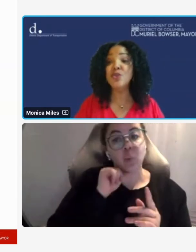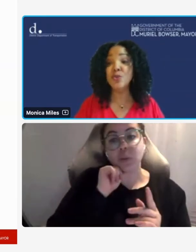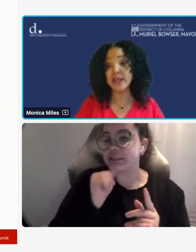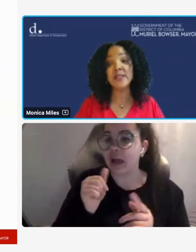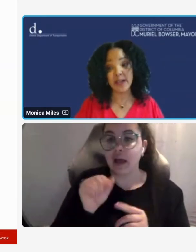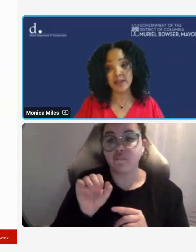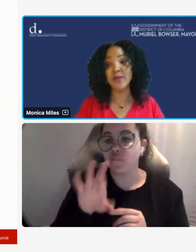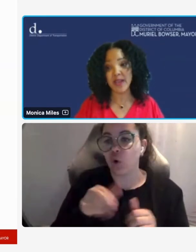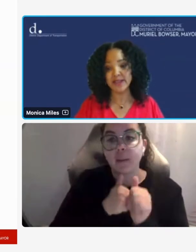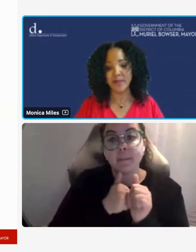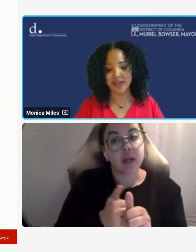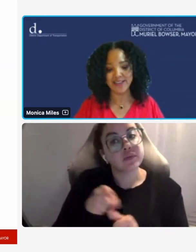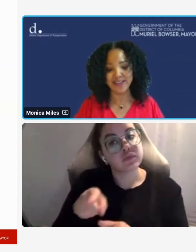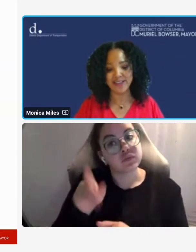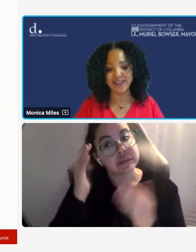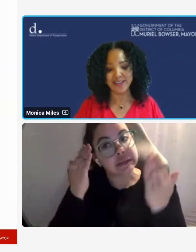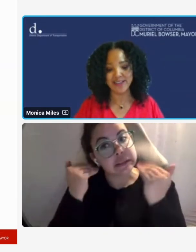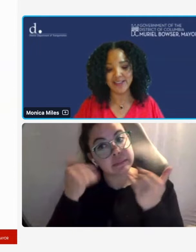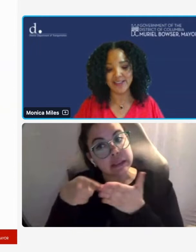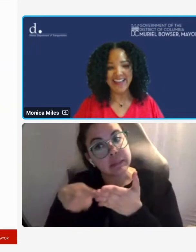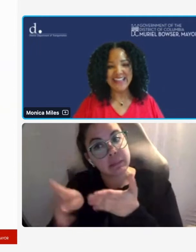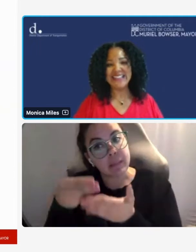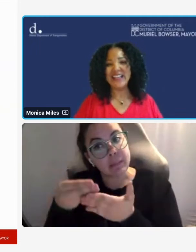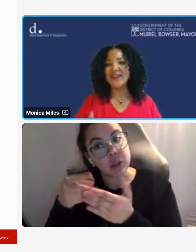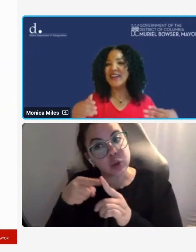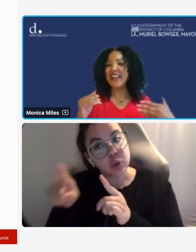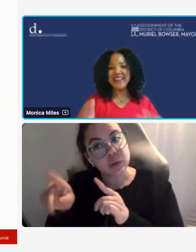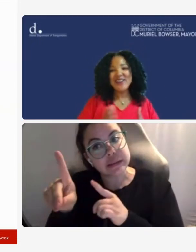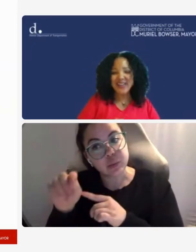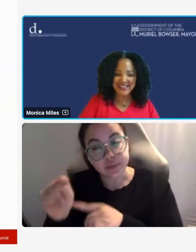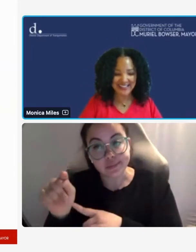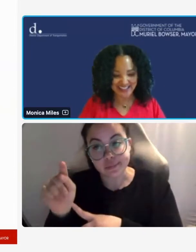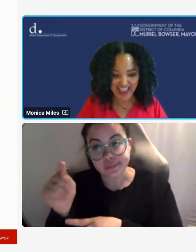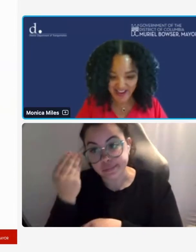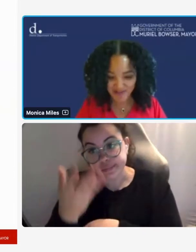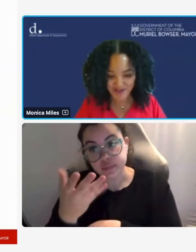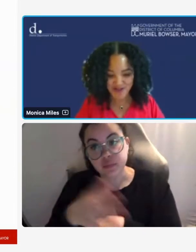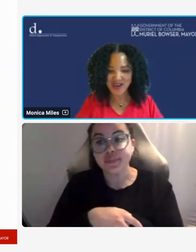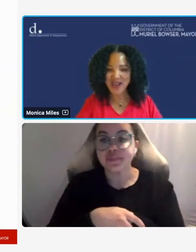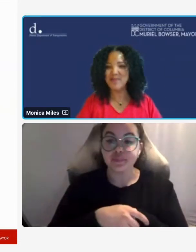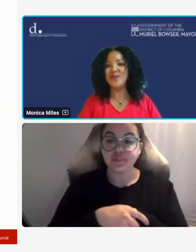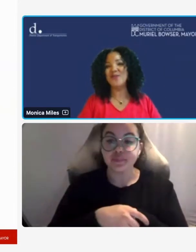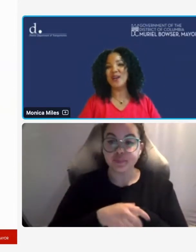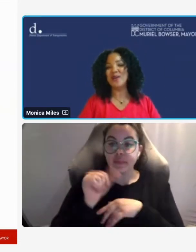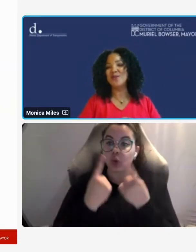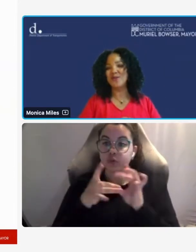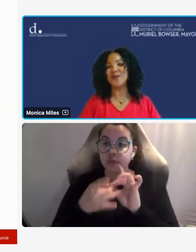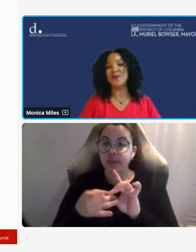you can expect to repay some money clt so any questions on that before i move i move forward